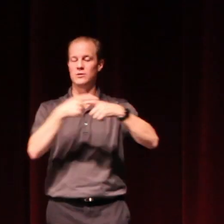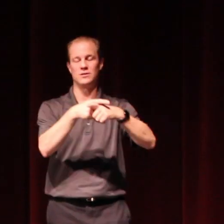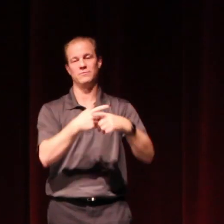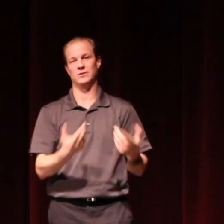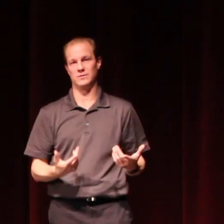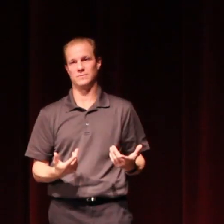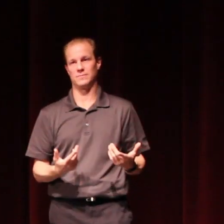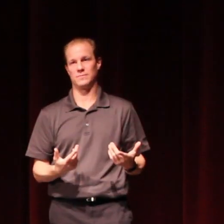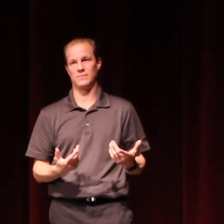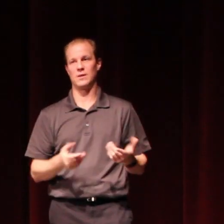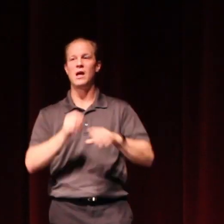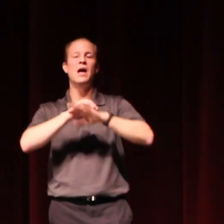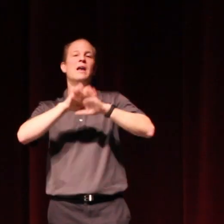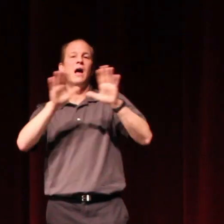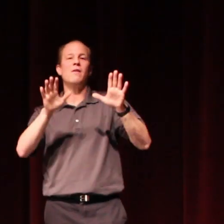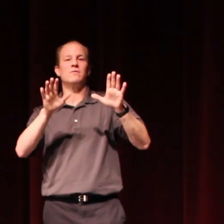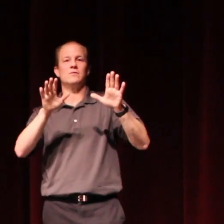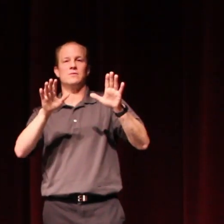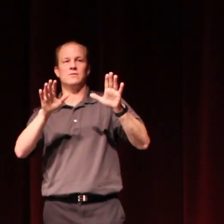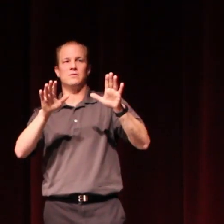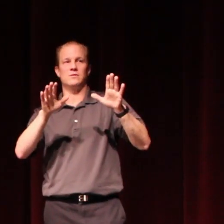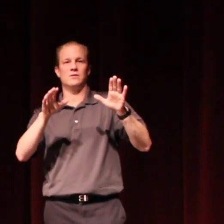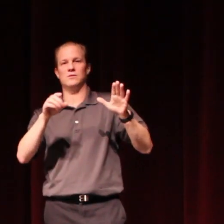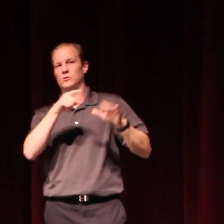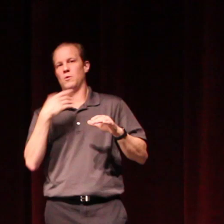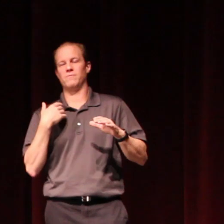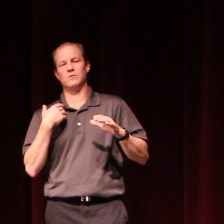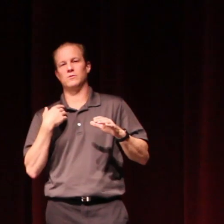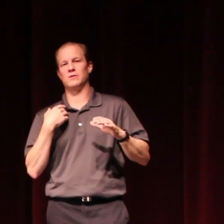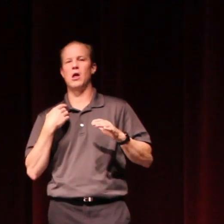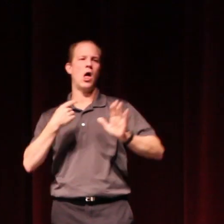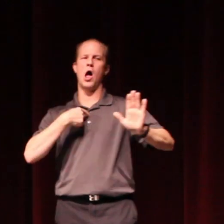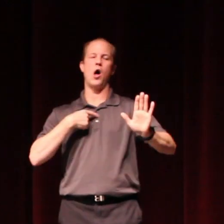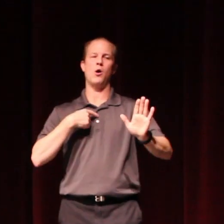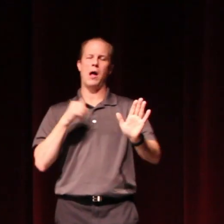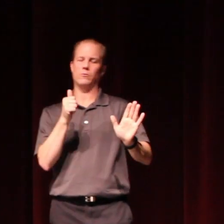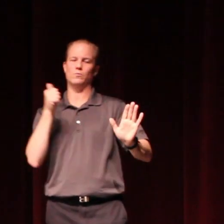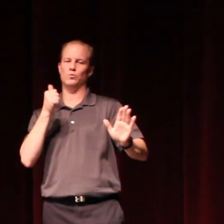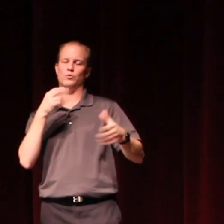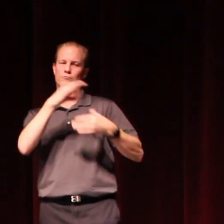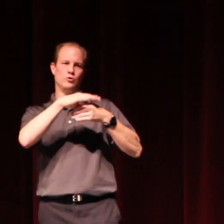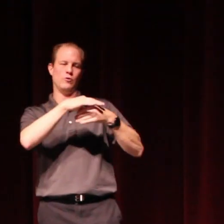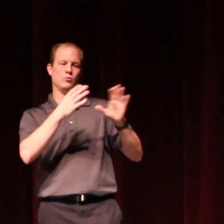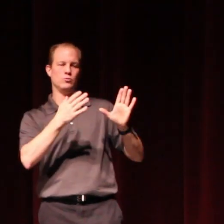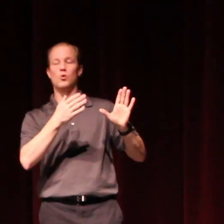are means, you know you abstain for the vote or you bring it up to the board and you ask the rest